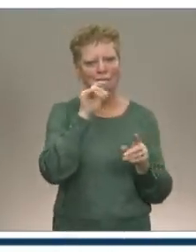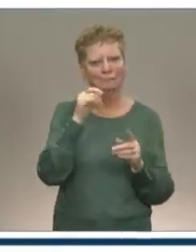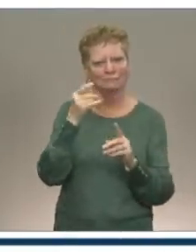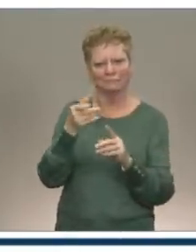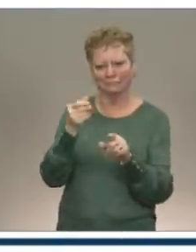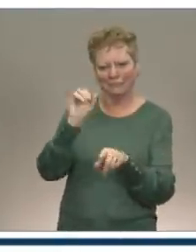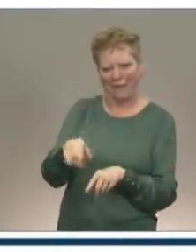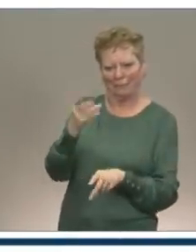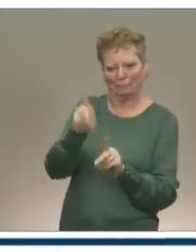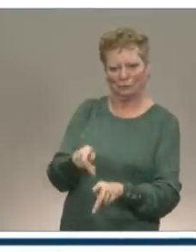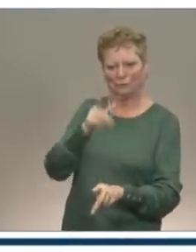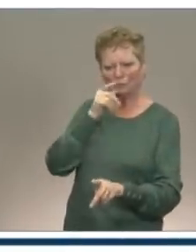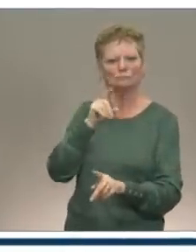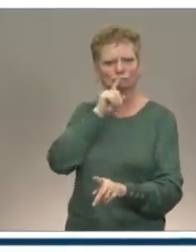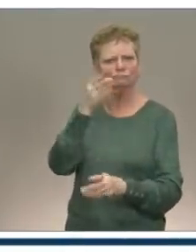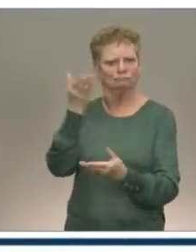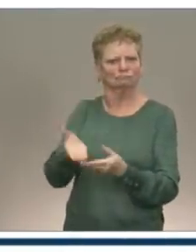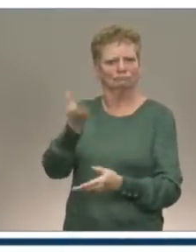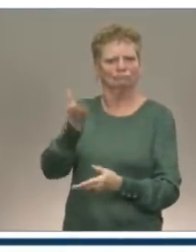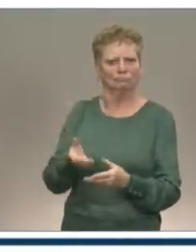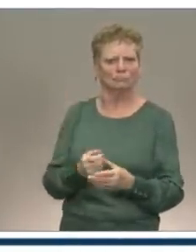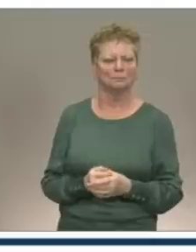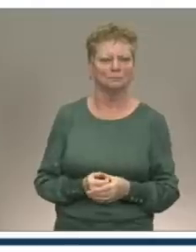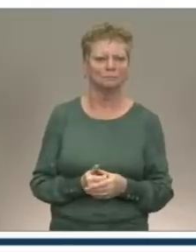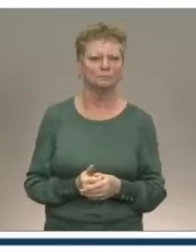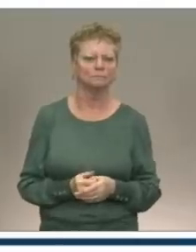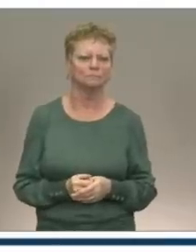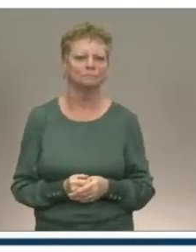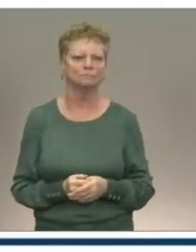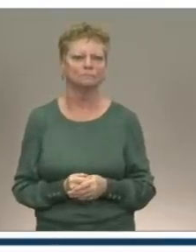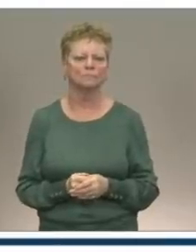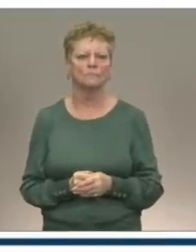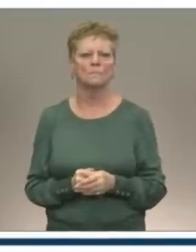and while we while we've stopped recommend recommending general asymptomatic testing